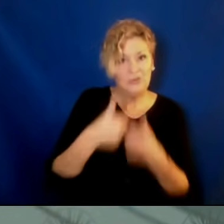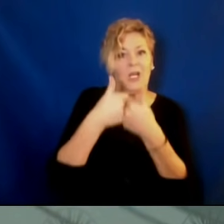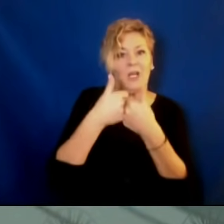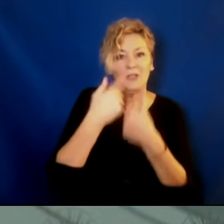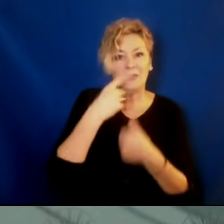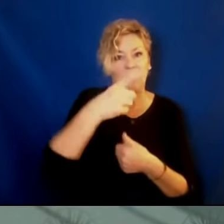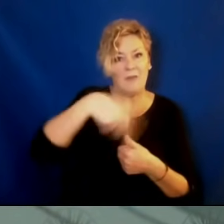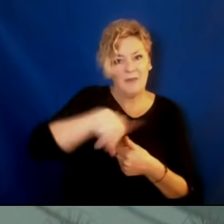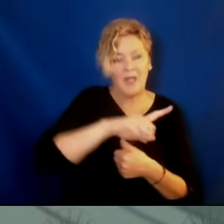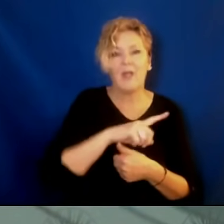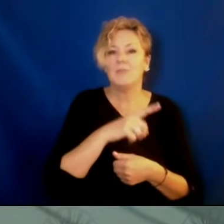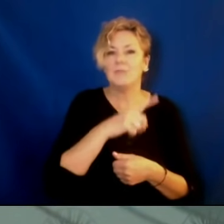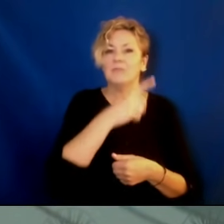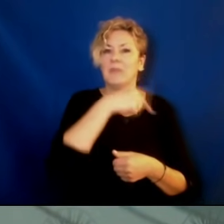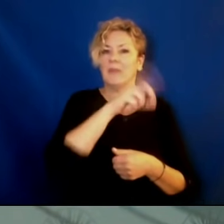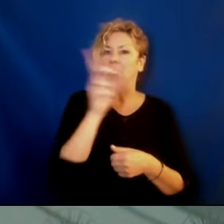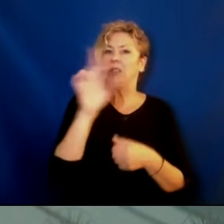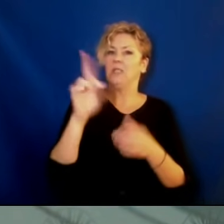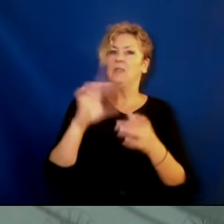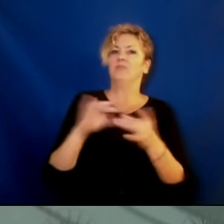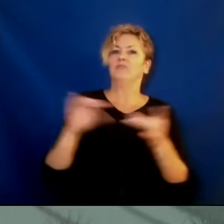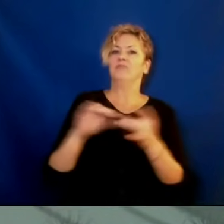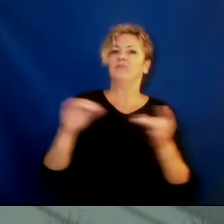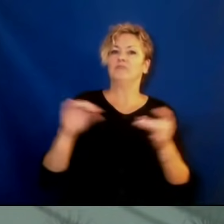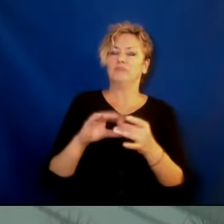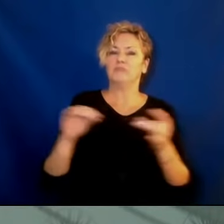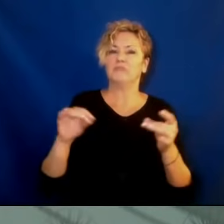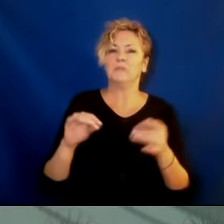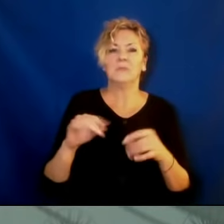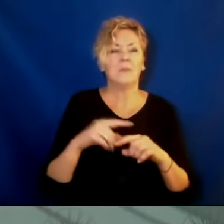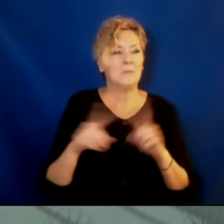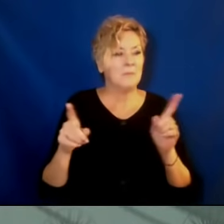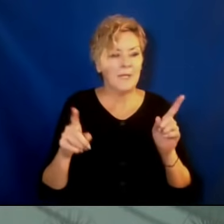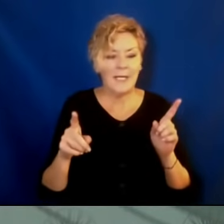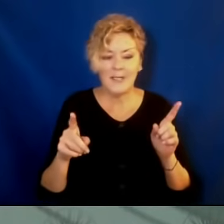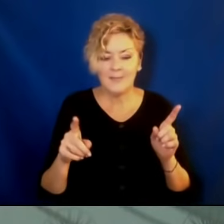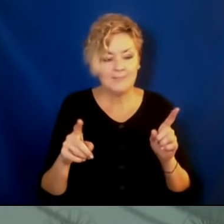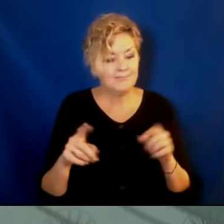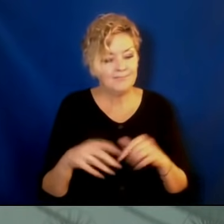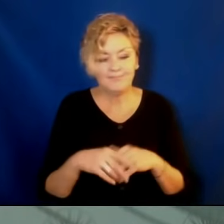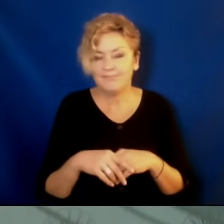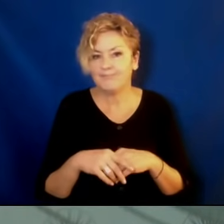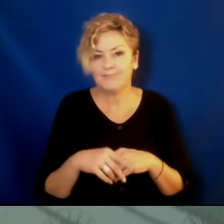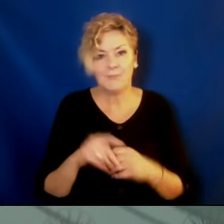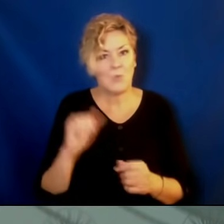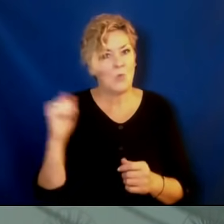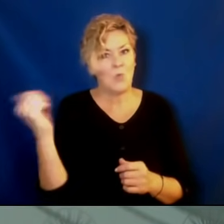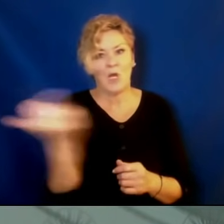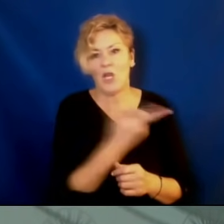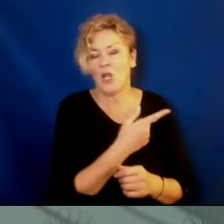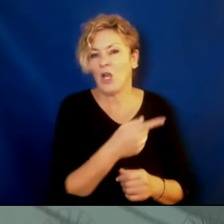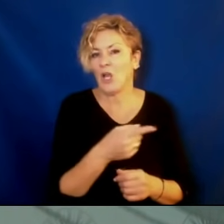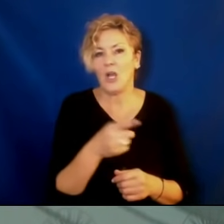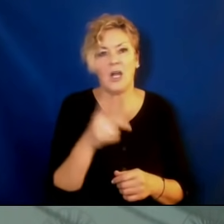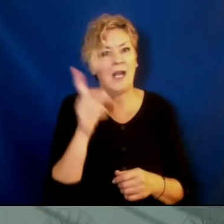But look, all of us can see what was going on on Granville Street. It was on TV and social media.